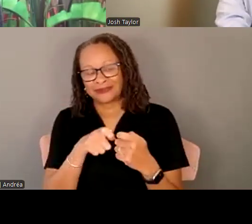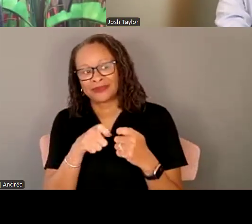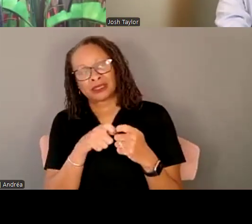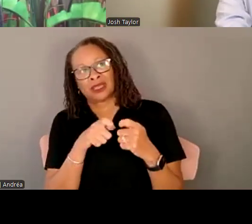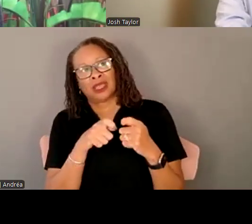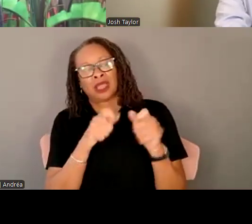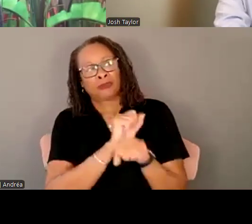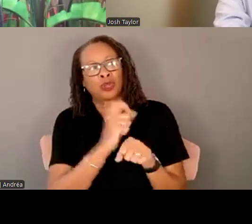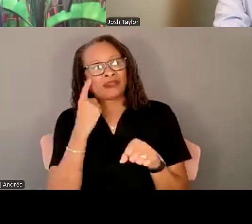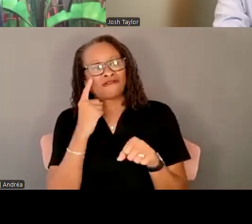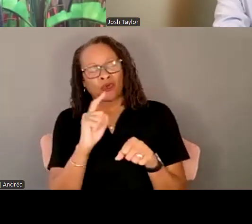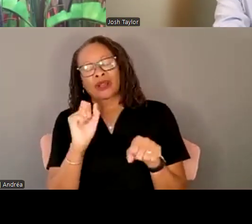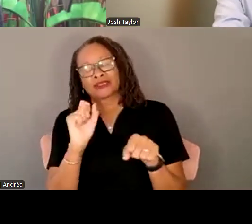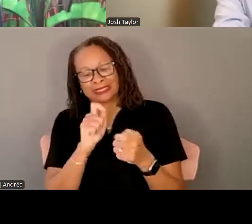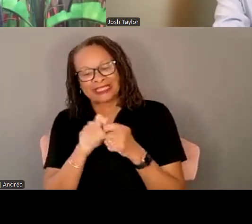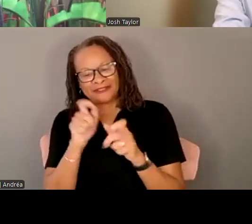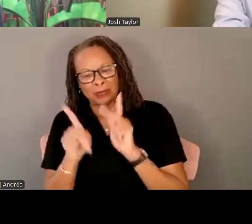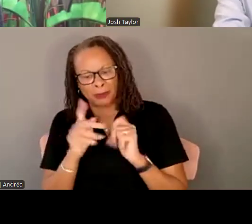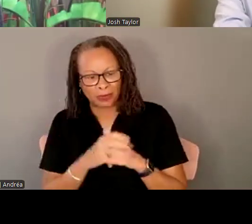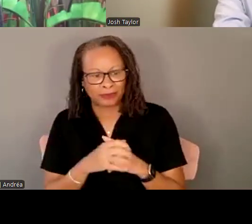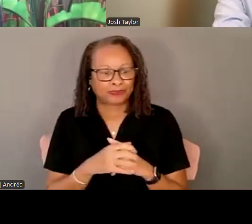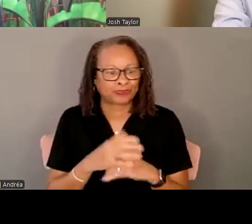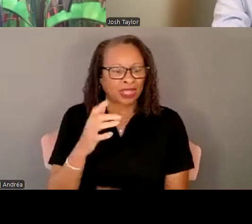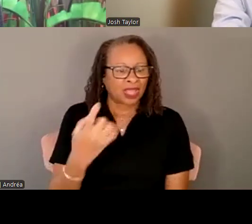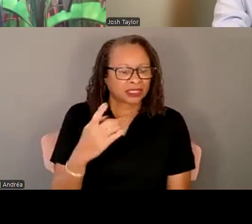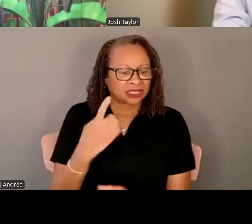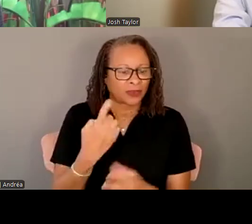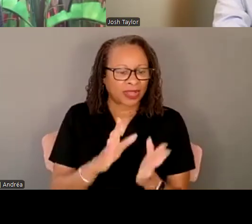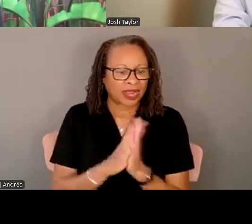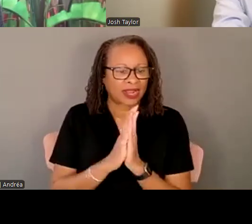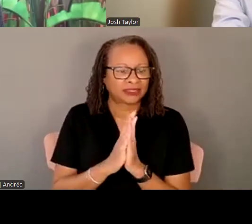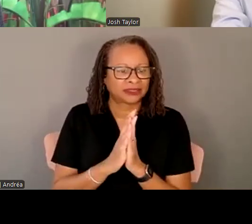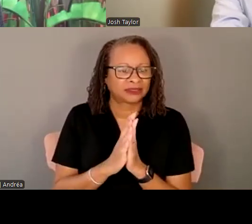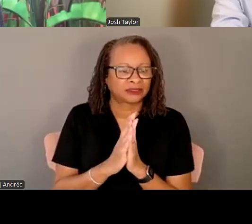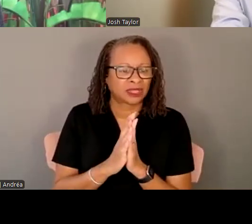because somebody asked, "What types of jobs and skills are you hiring individuals for?"